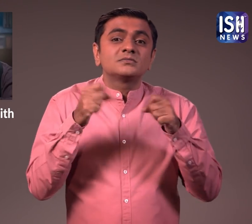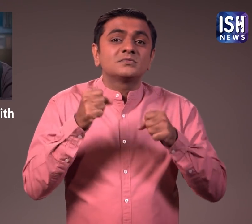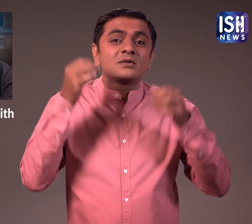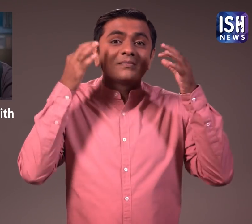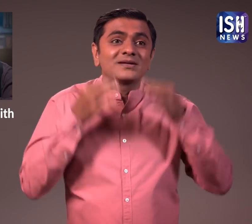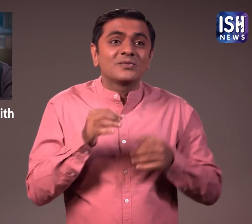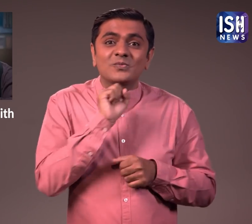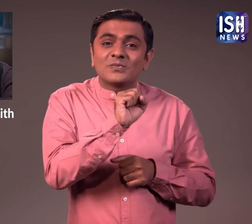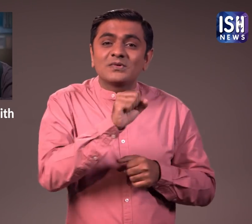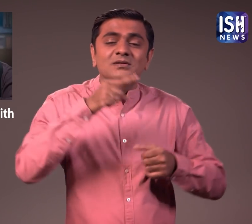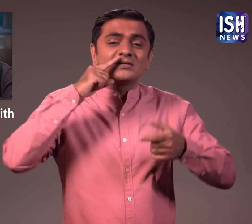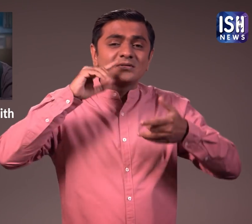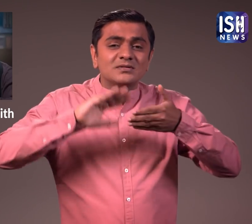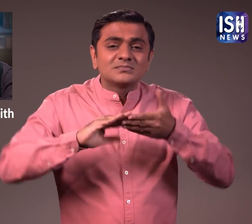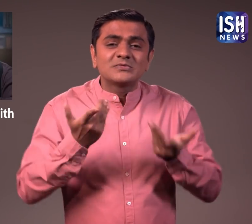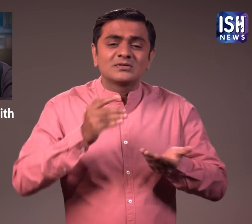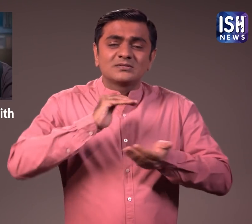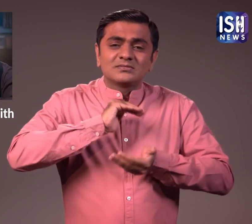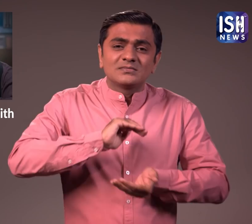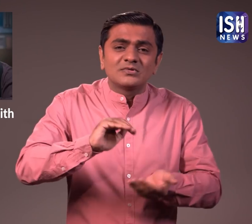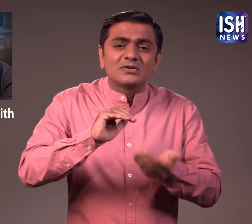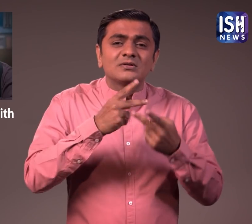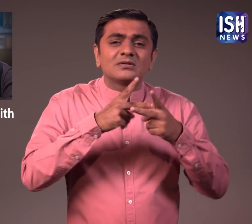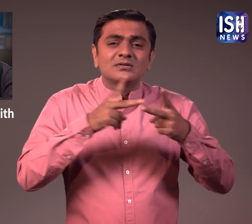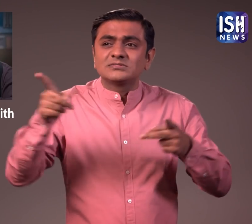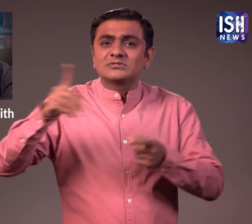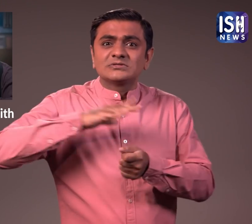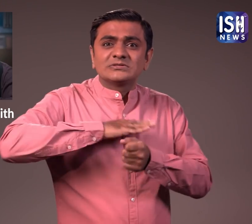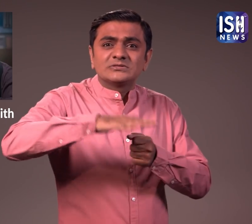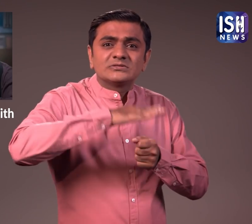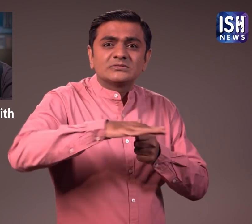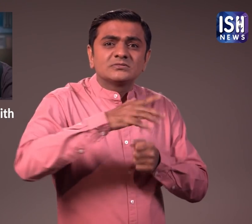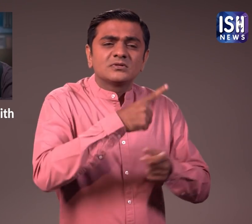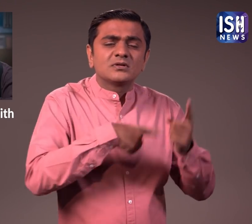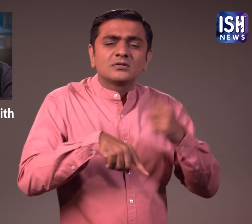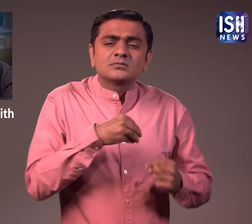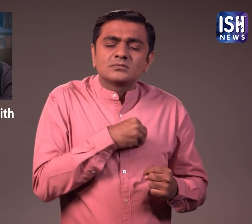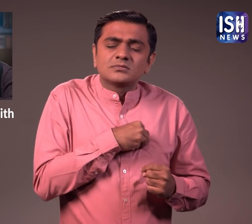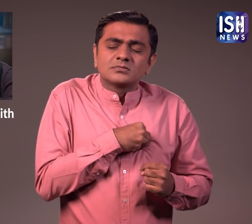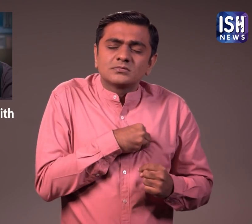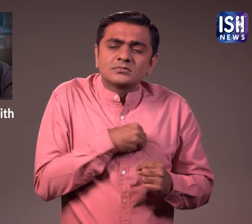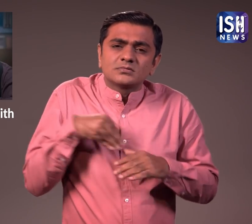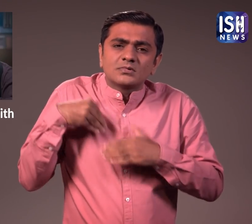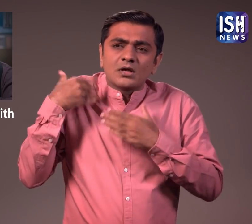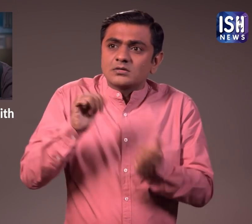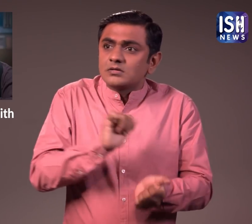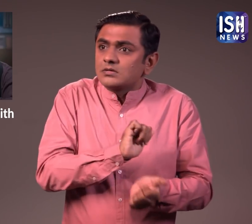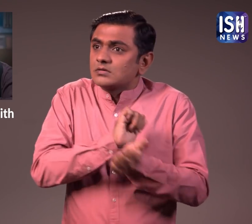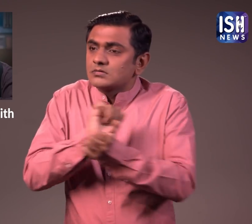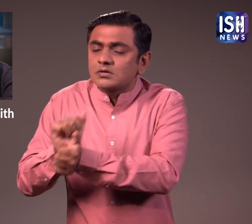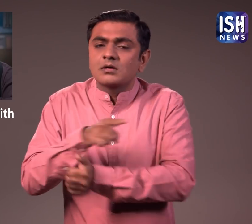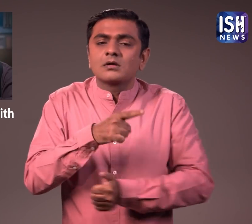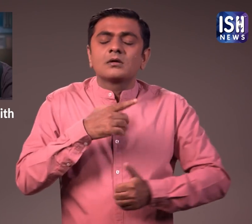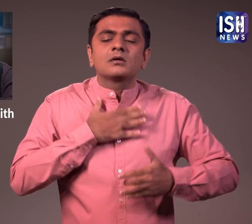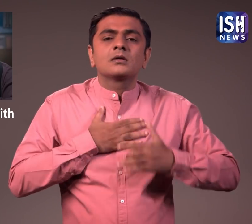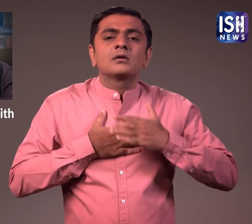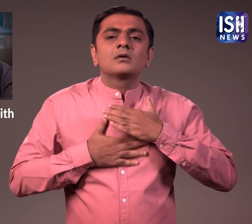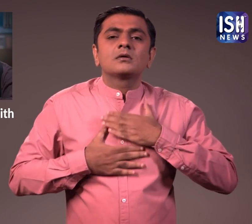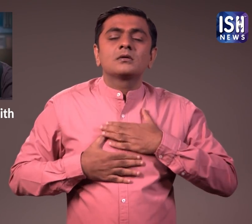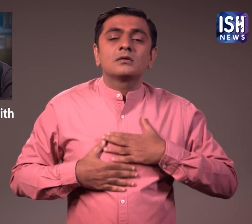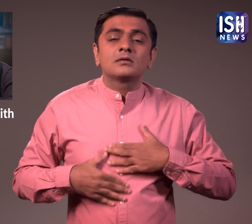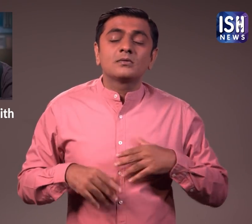Those who lost their loved one in the genocide are happy with the verdict